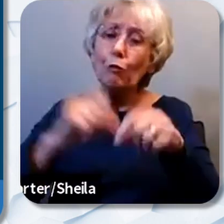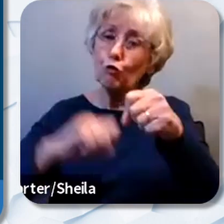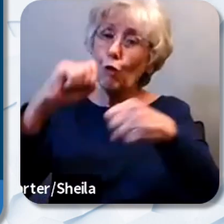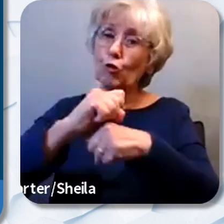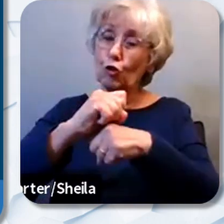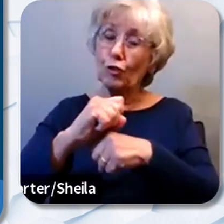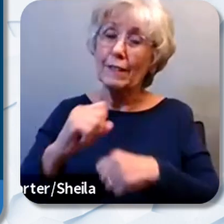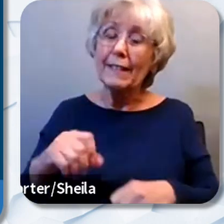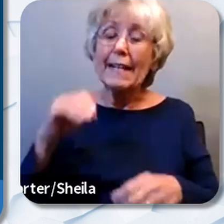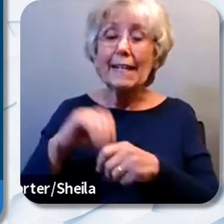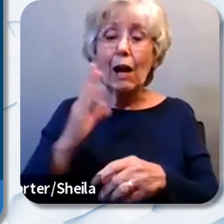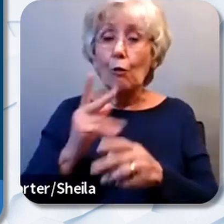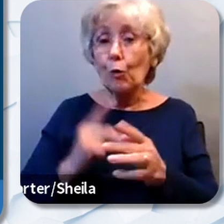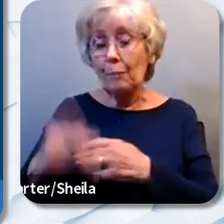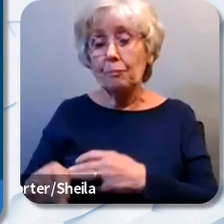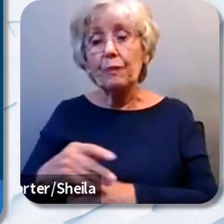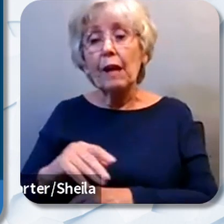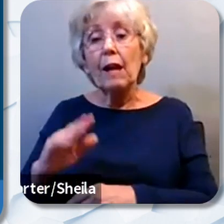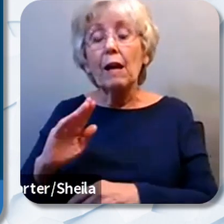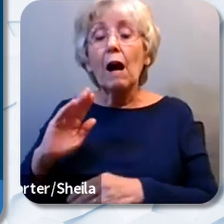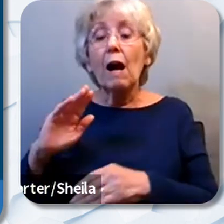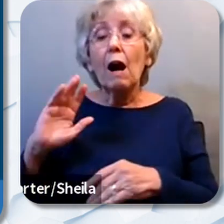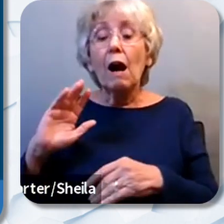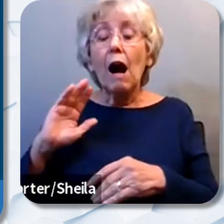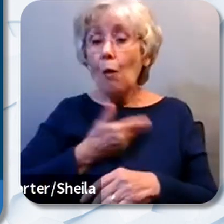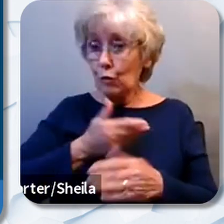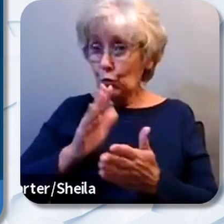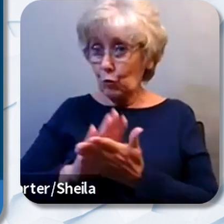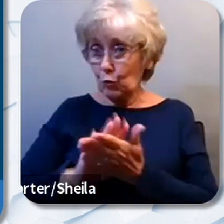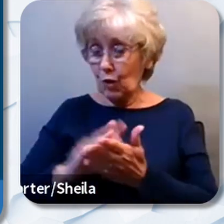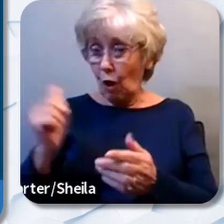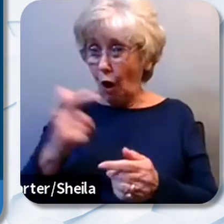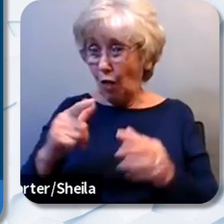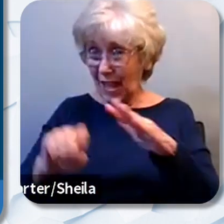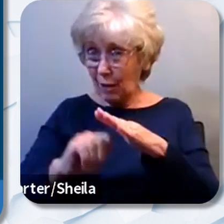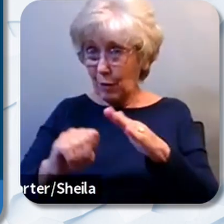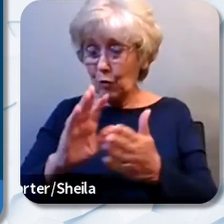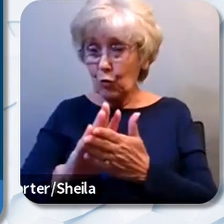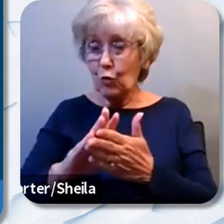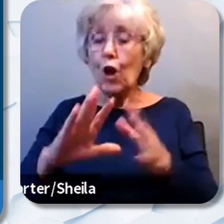In a in our program so our schools all of our elementary schools are grouped by area